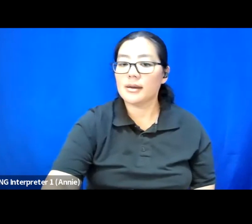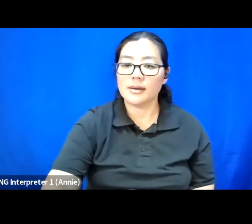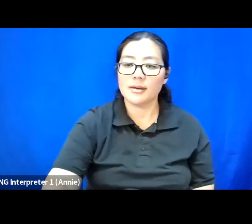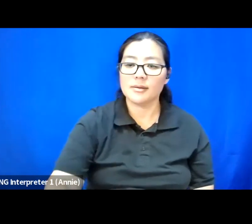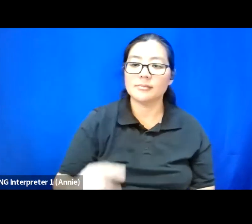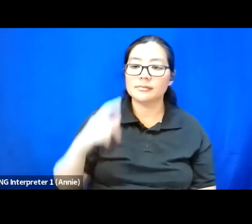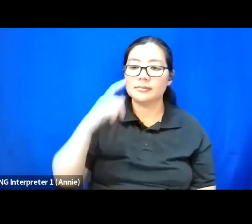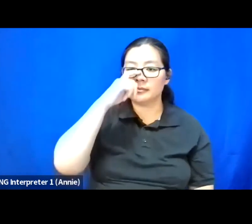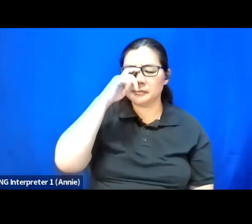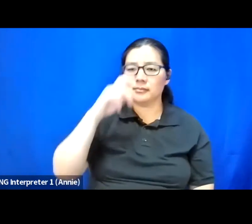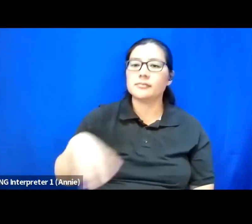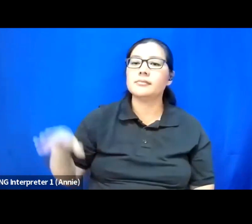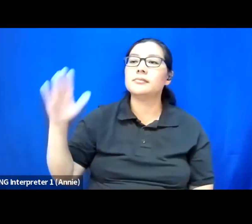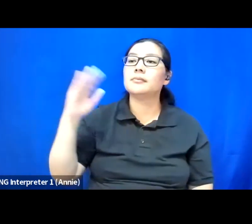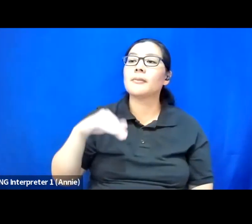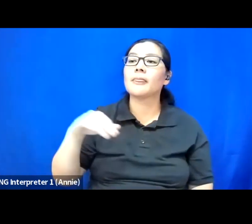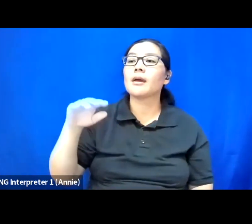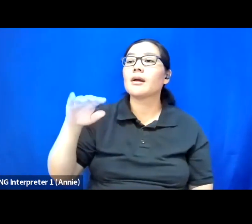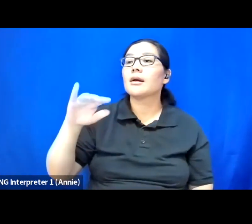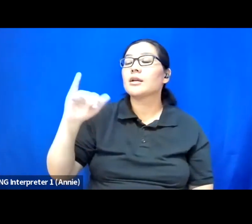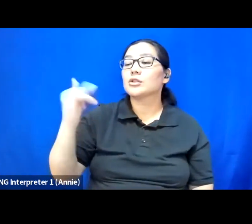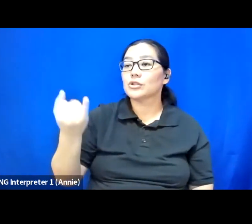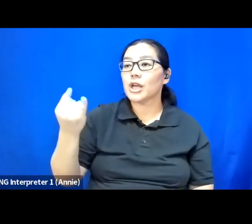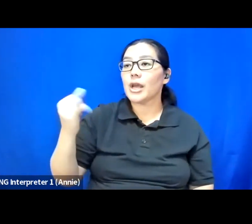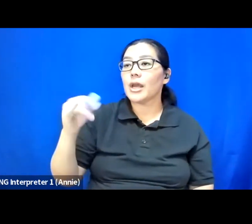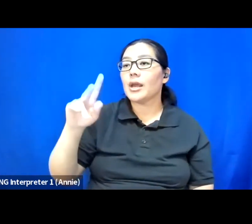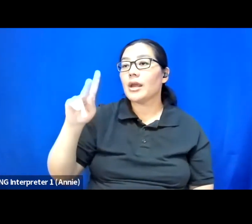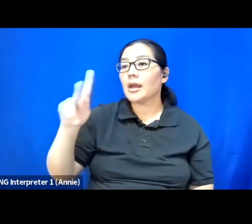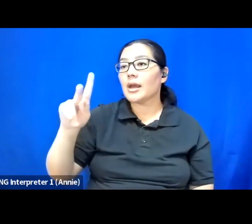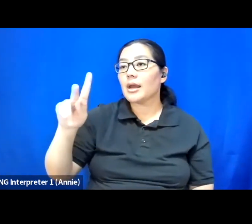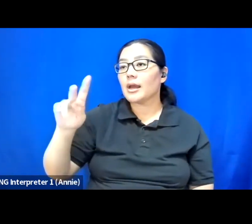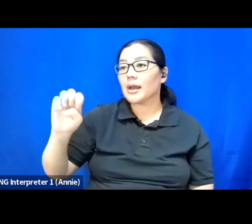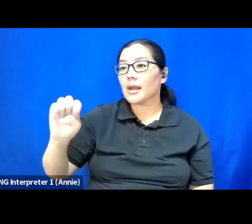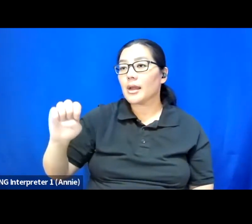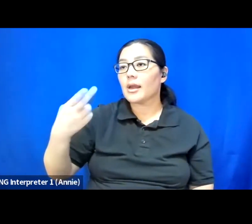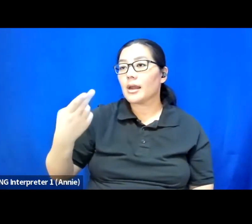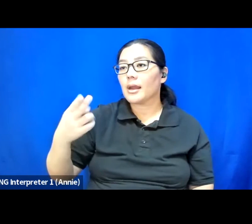We, of course, will get you the book in whatever form is accessible to you,